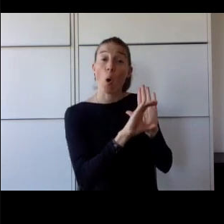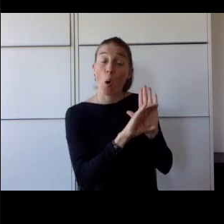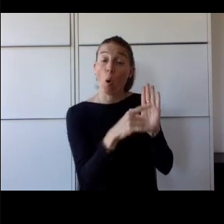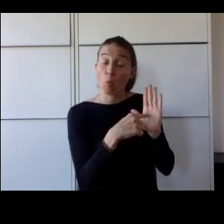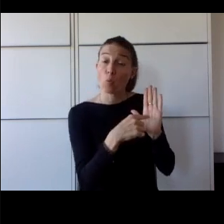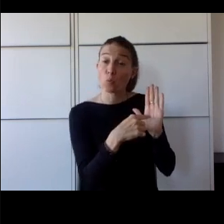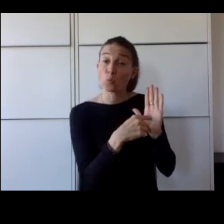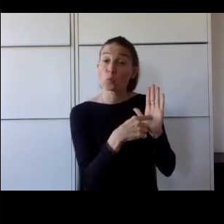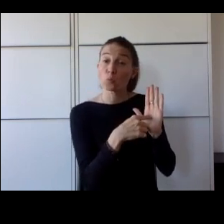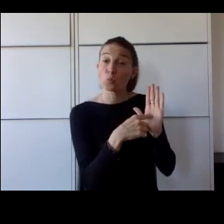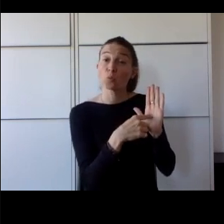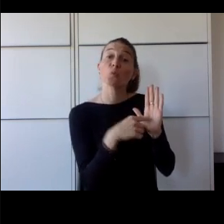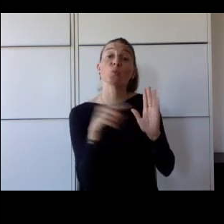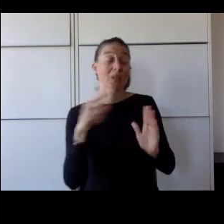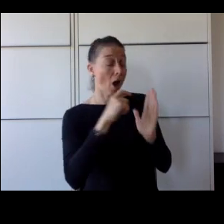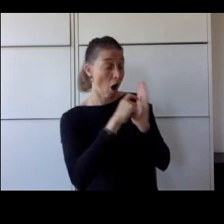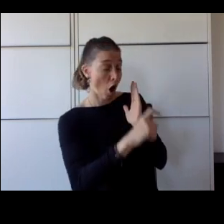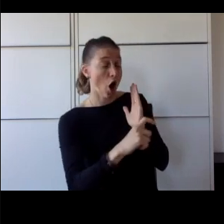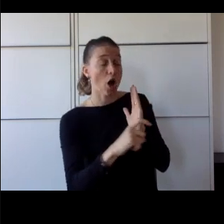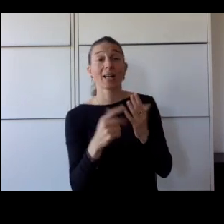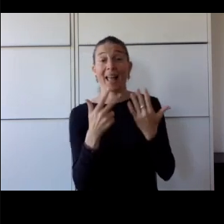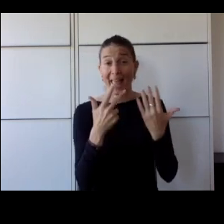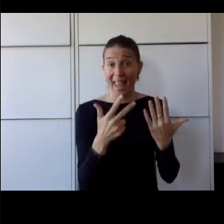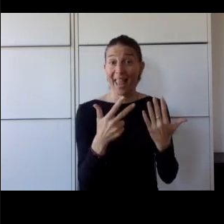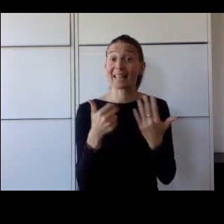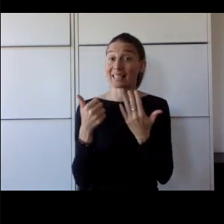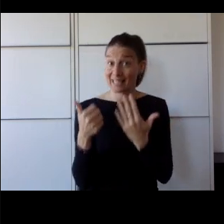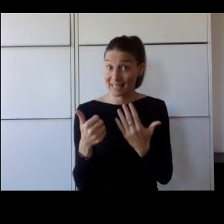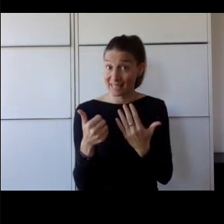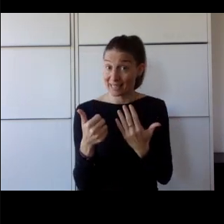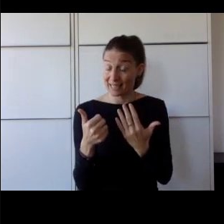which is Article 86 which it says that the countries have to ensure